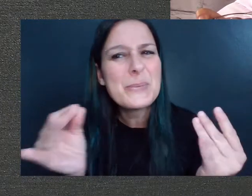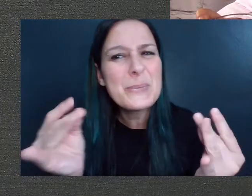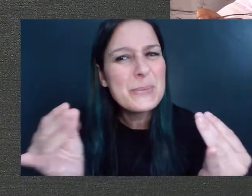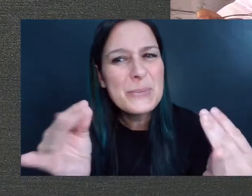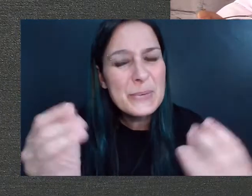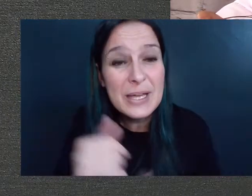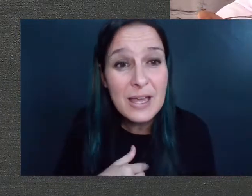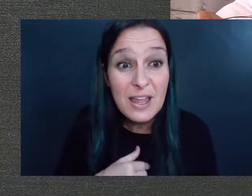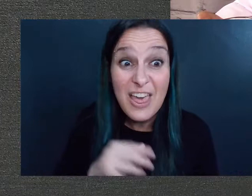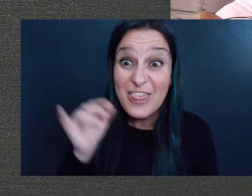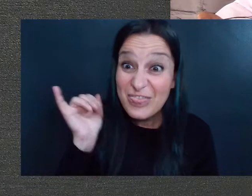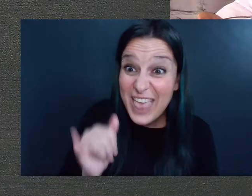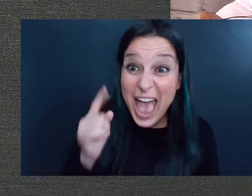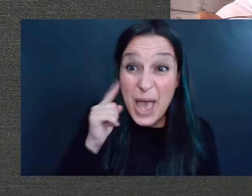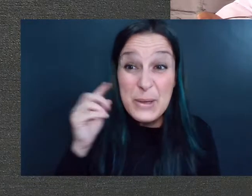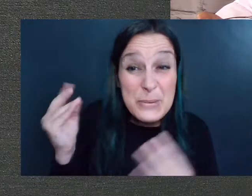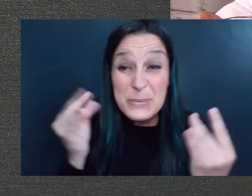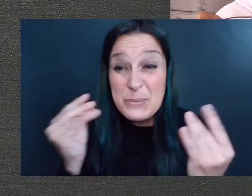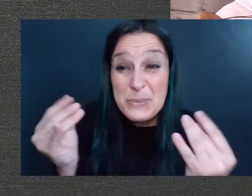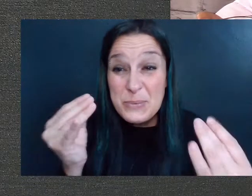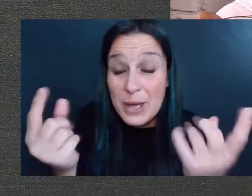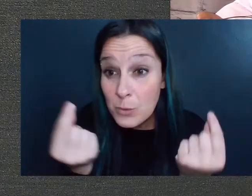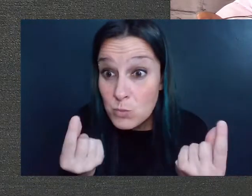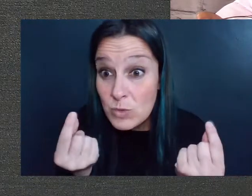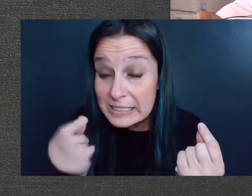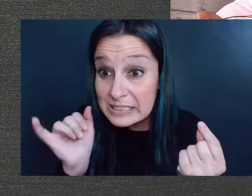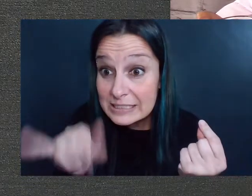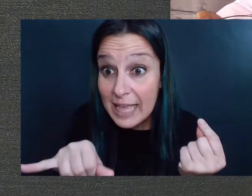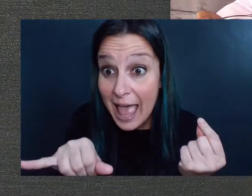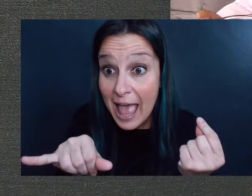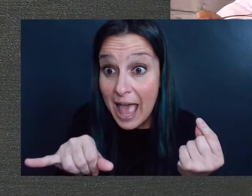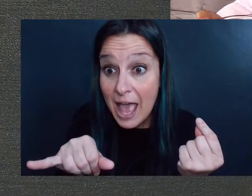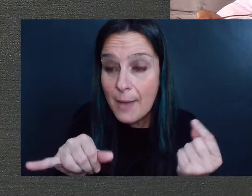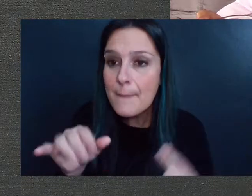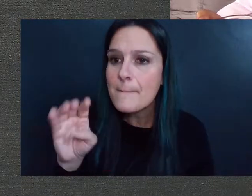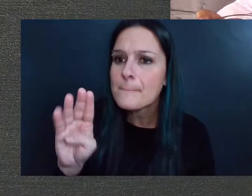That is the sound of bubbles.